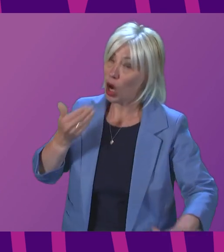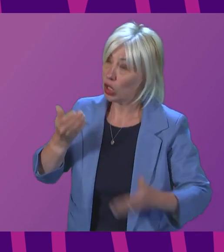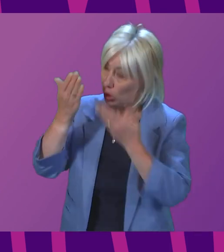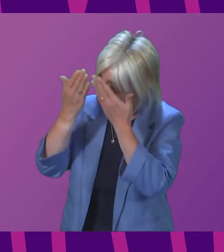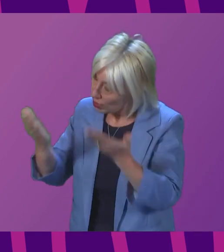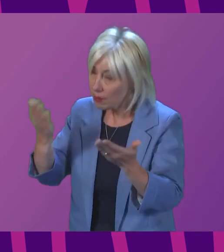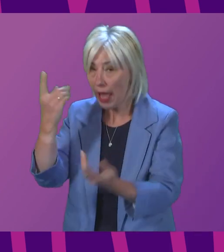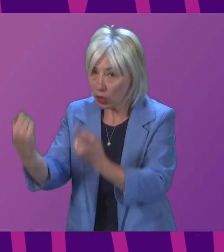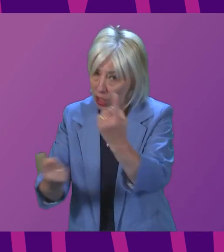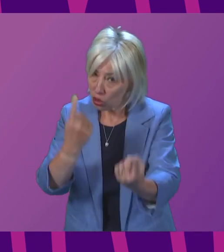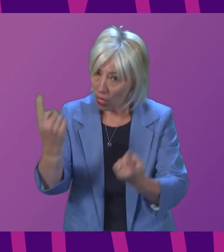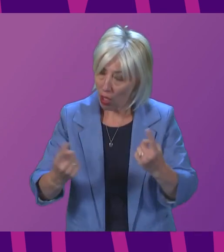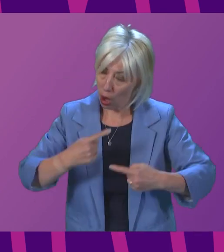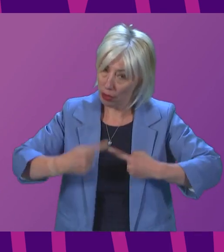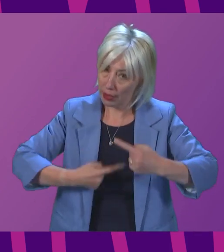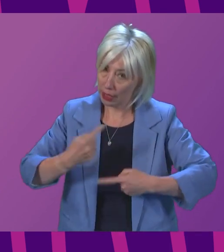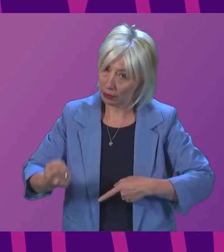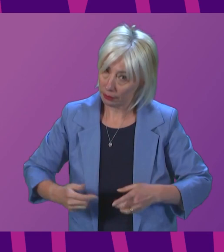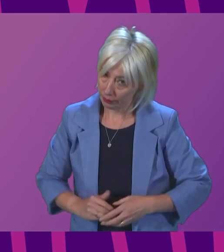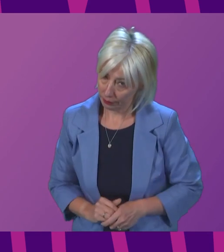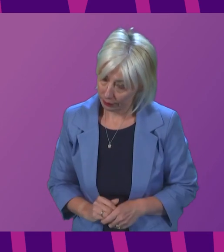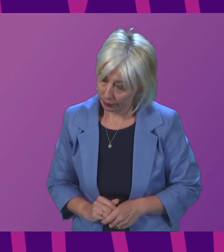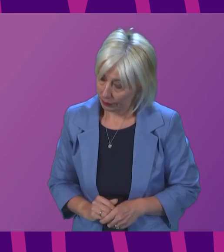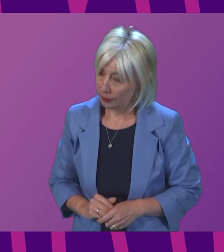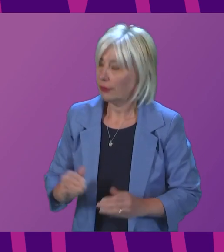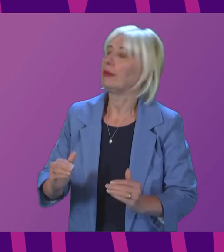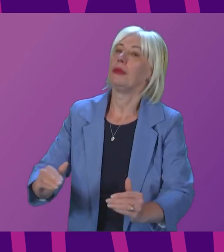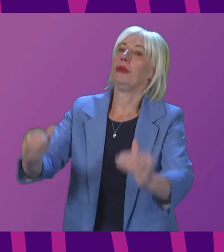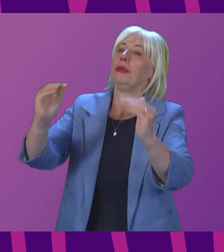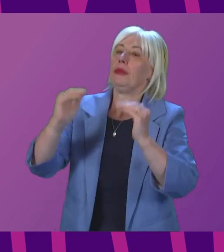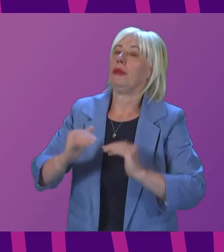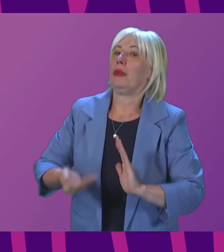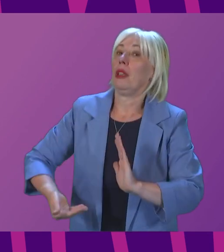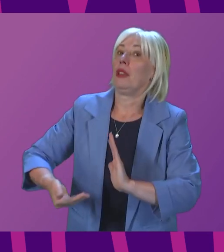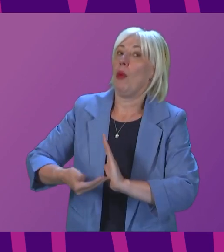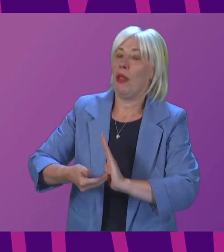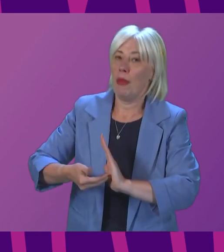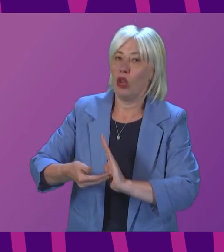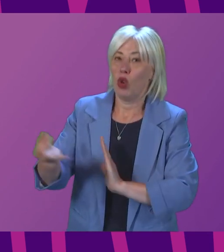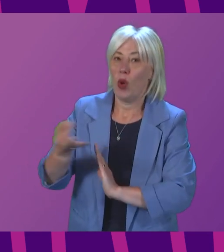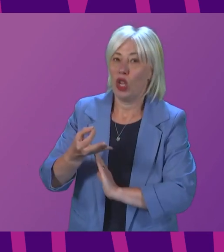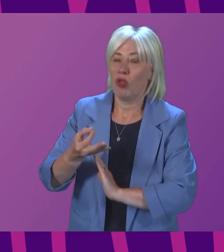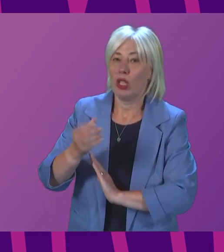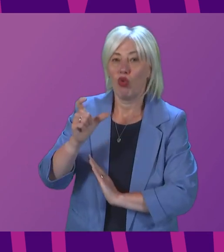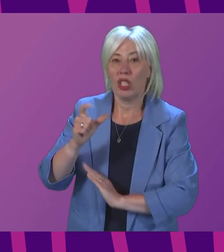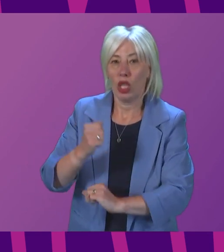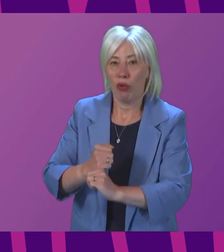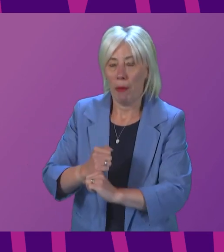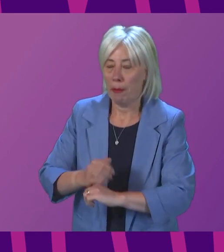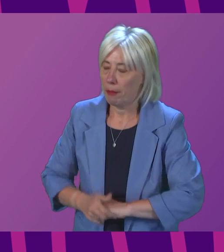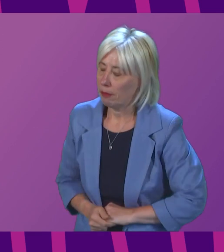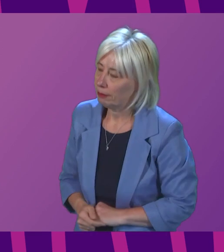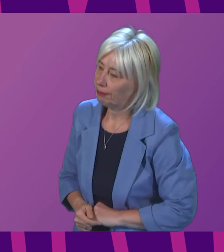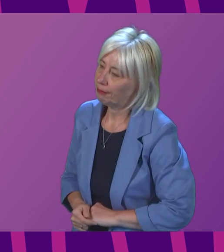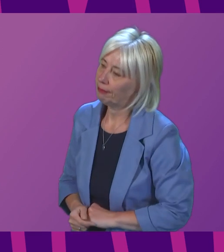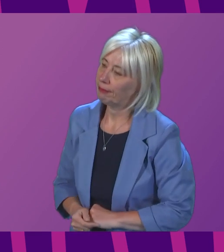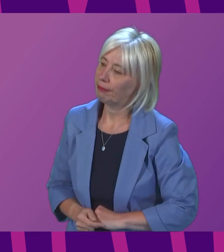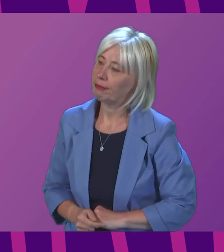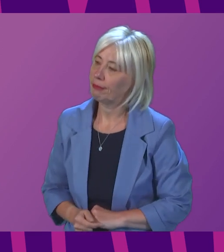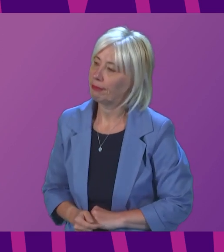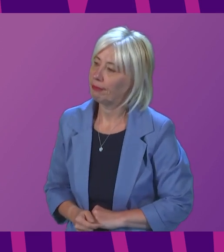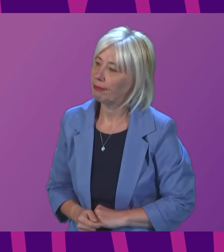manner to one another at all times.